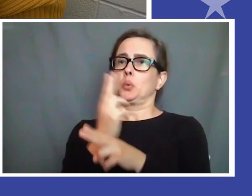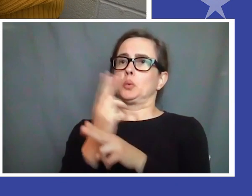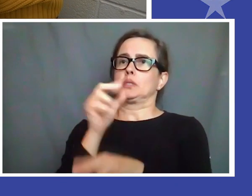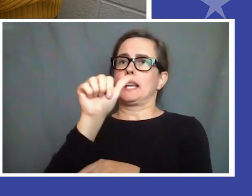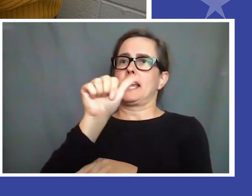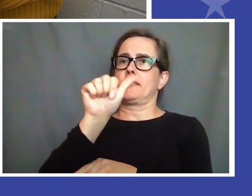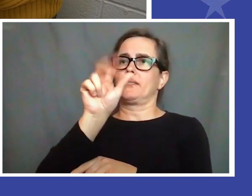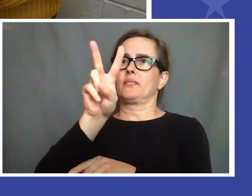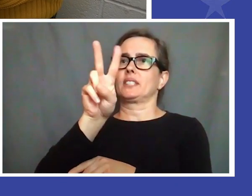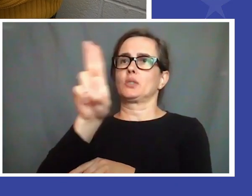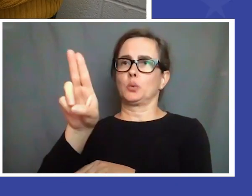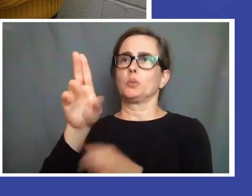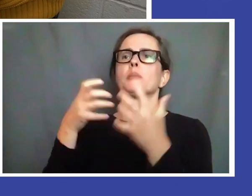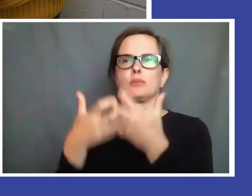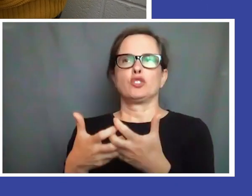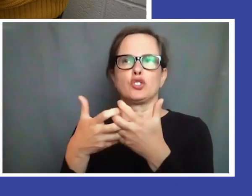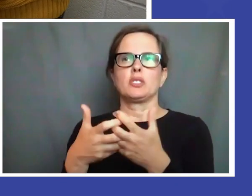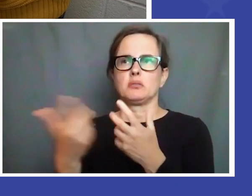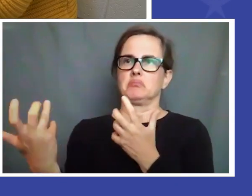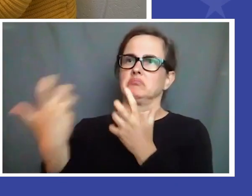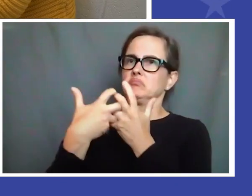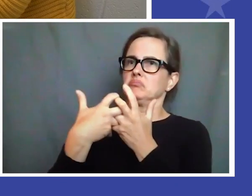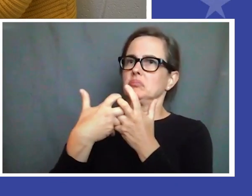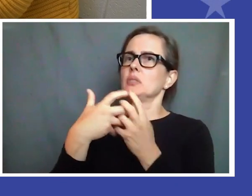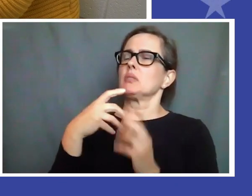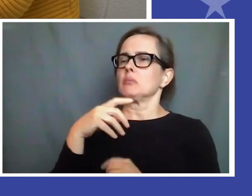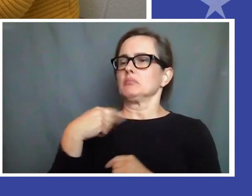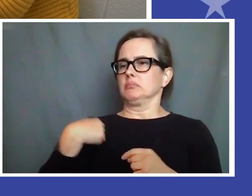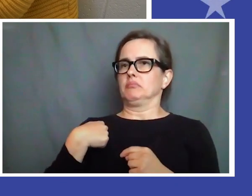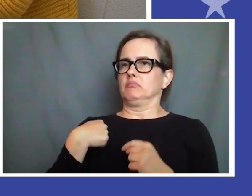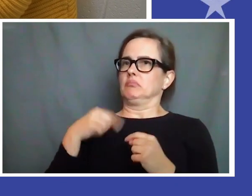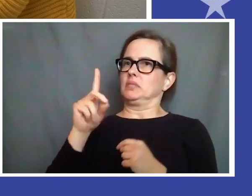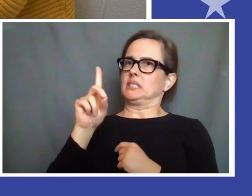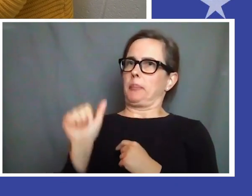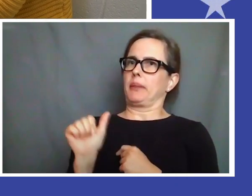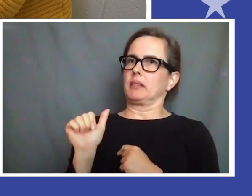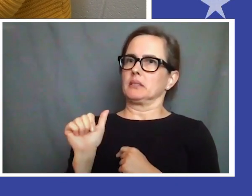that is accessible to someone with my disabilities. So not only could I vote